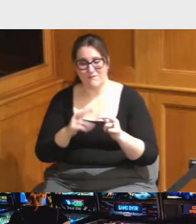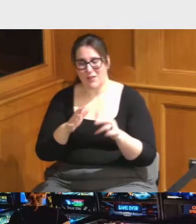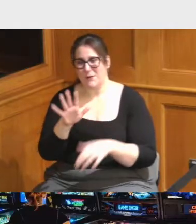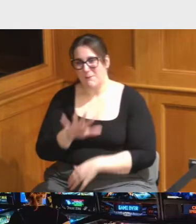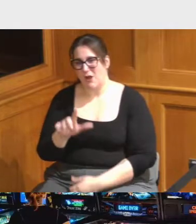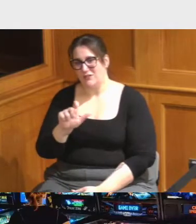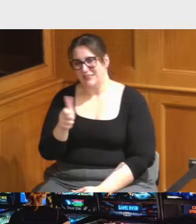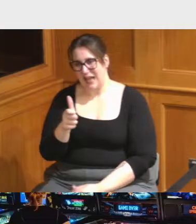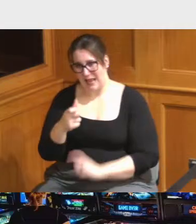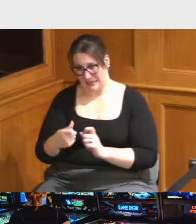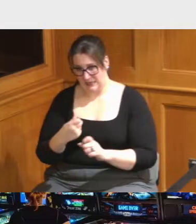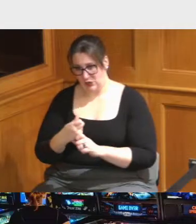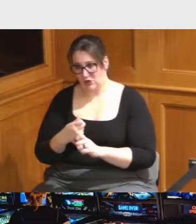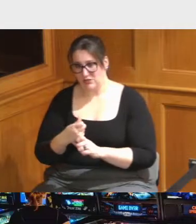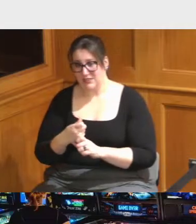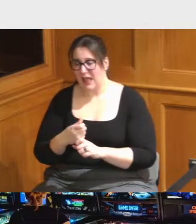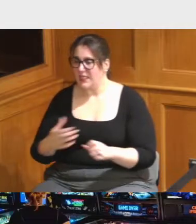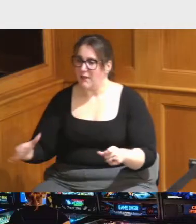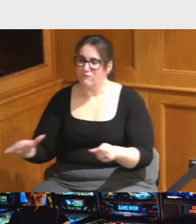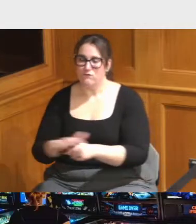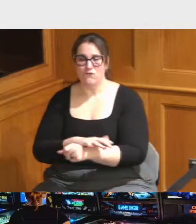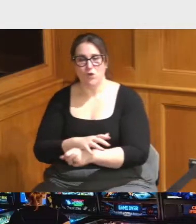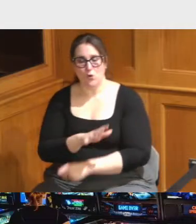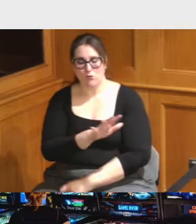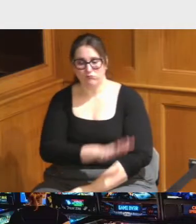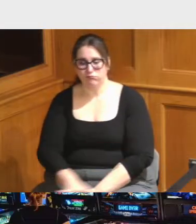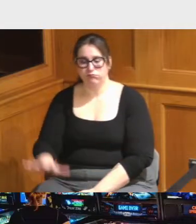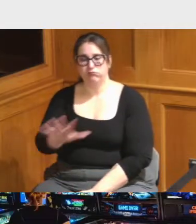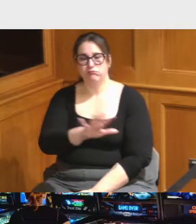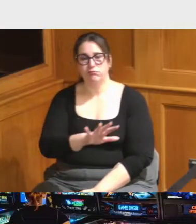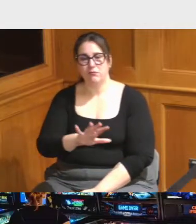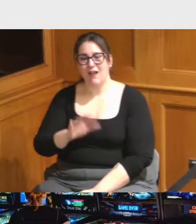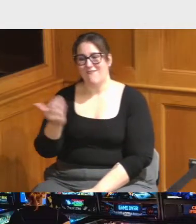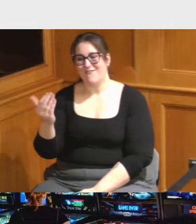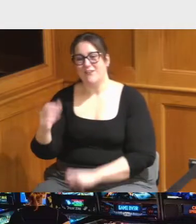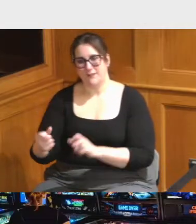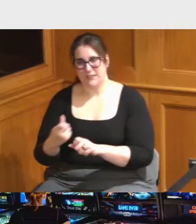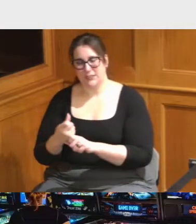then ultimately full site build out by the end of that range in about 15 years. I think this